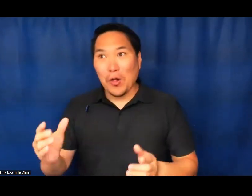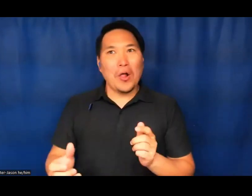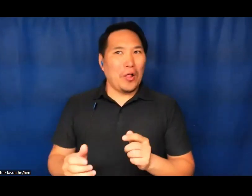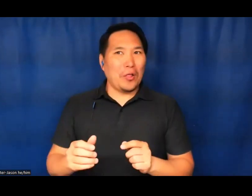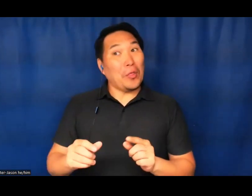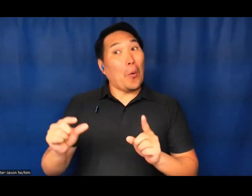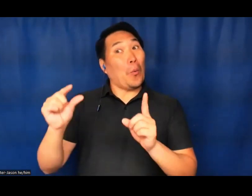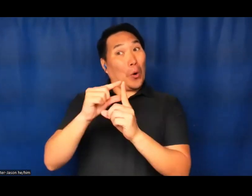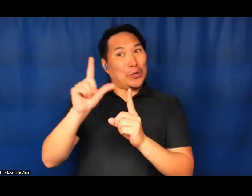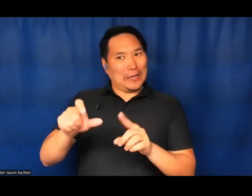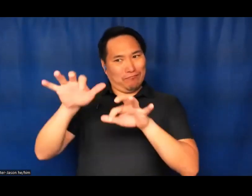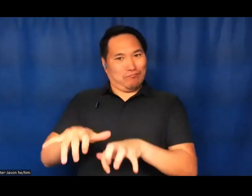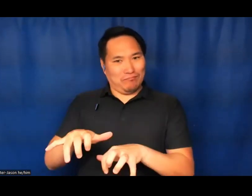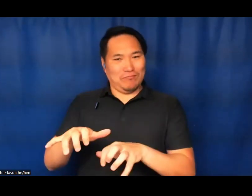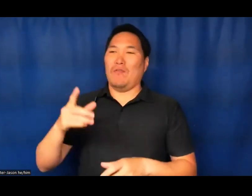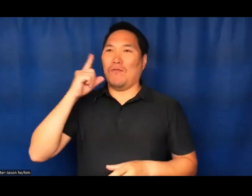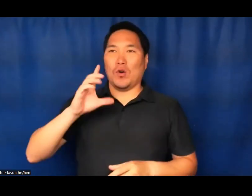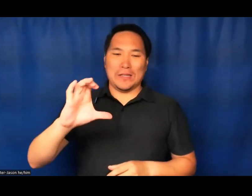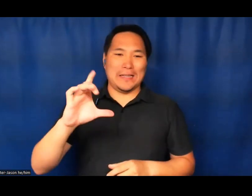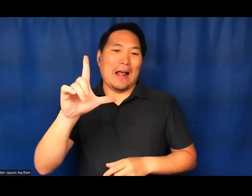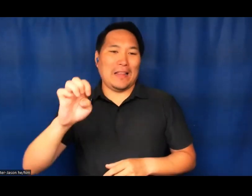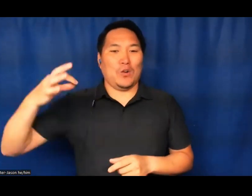enter to get CLE credit.